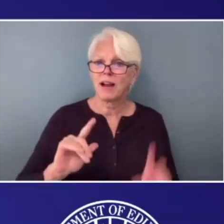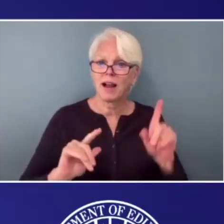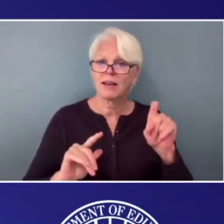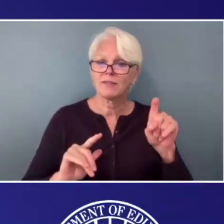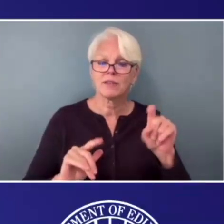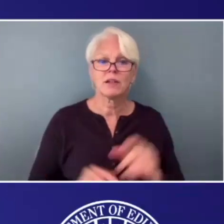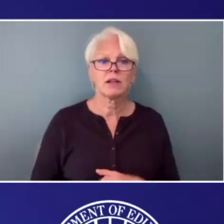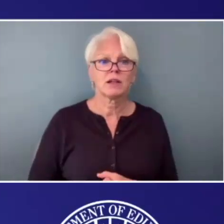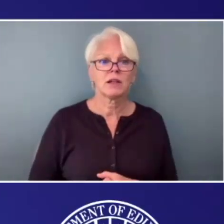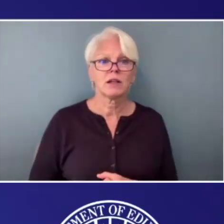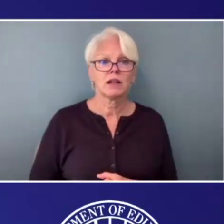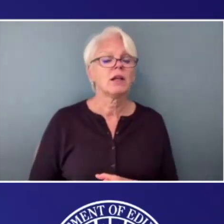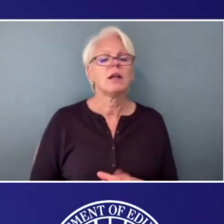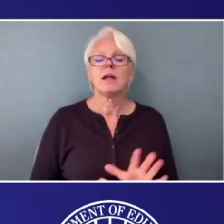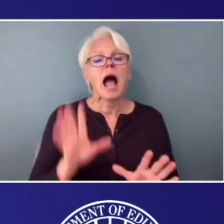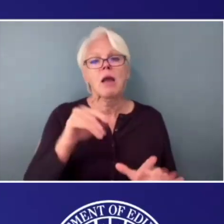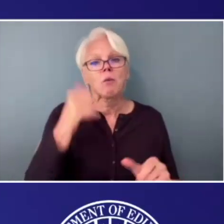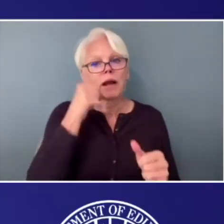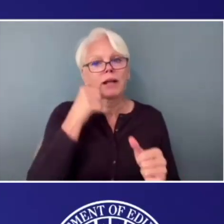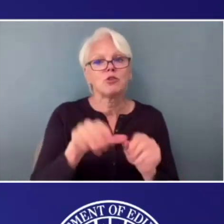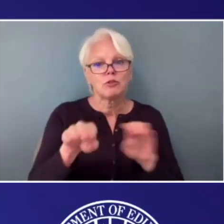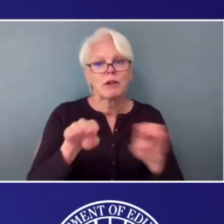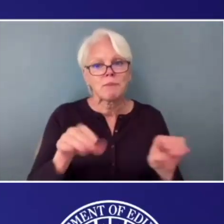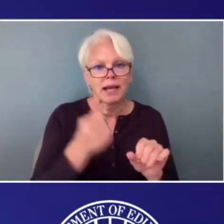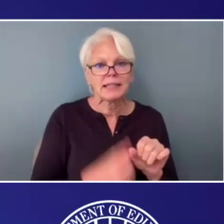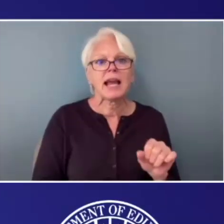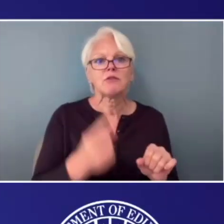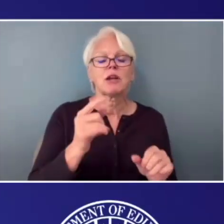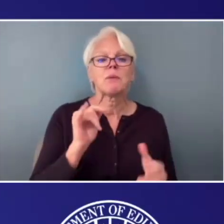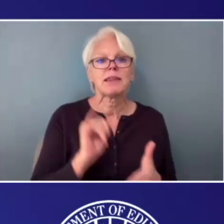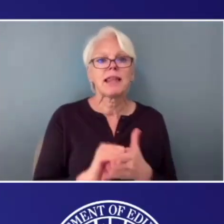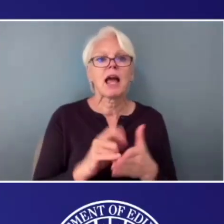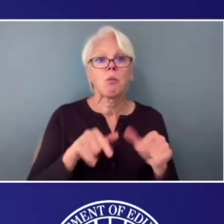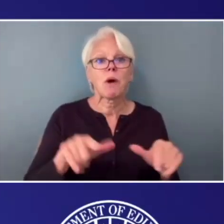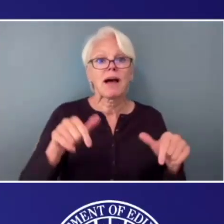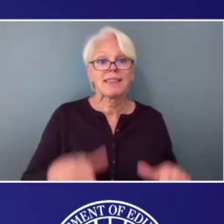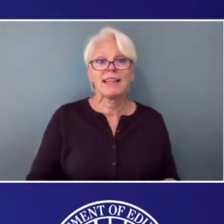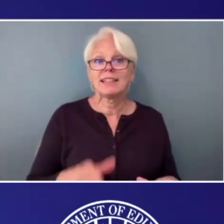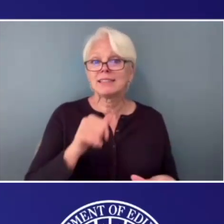So I want to remind everyone that while this is not going to sweep in every single